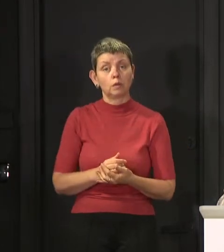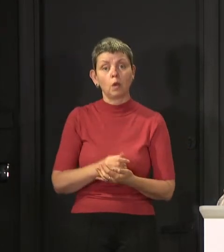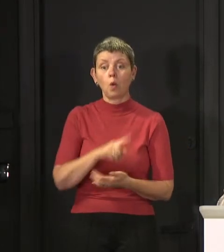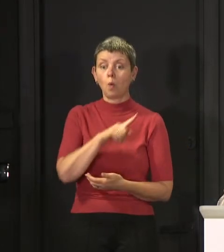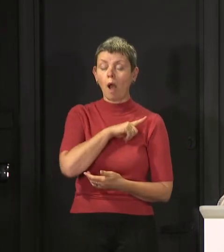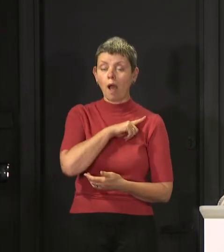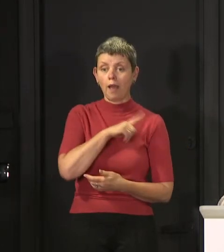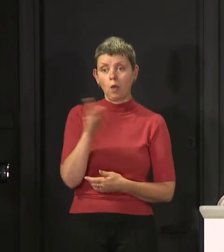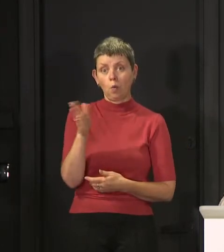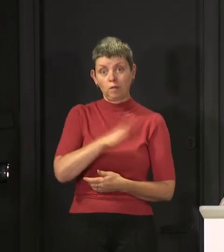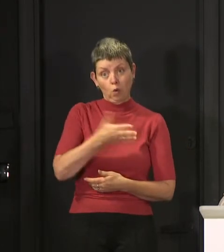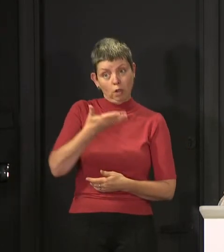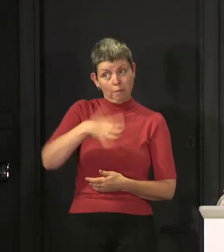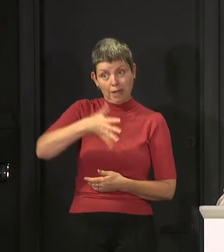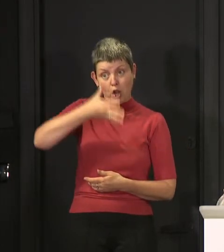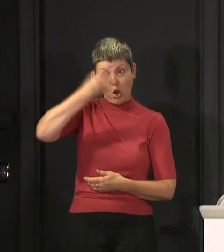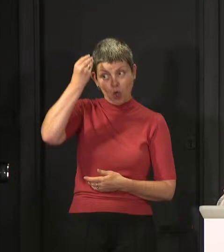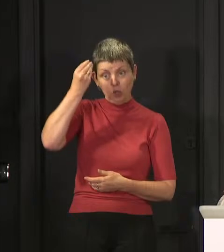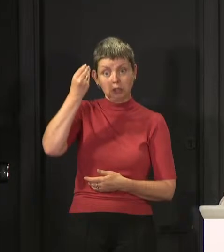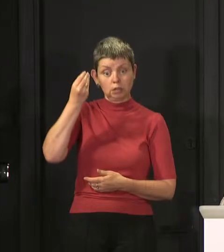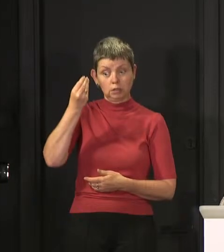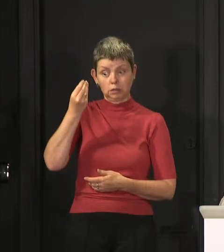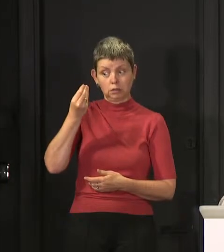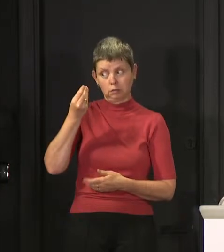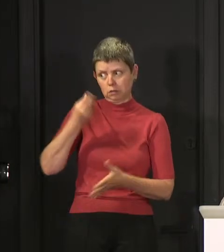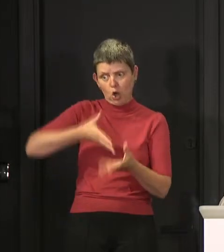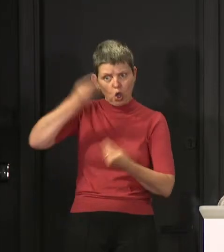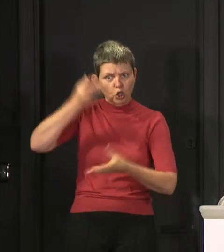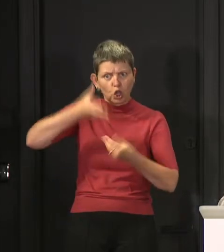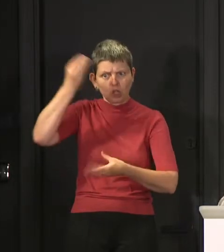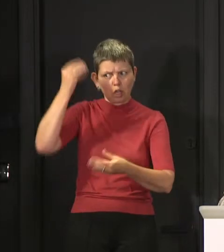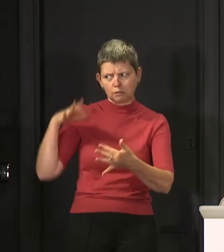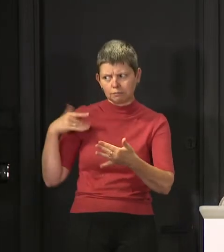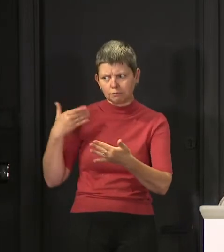about it over these last few months, and there is, as you hear us say often, still lots we